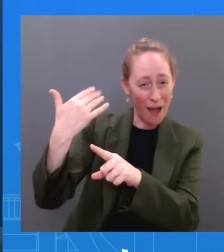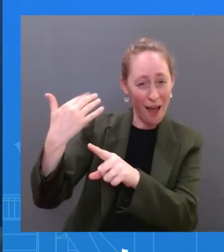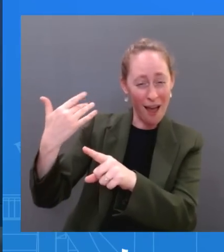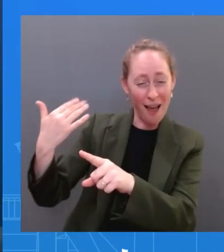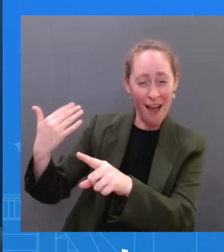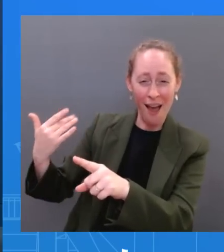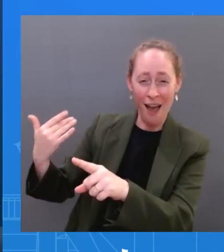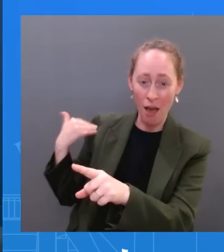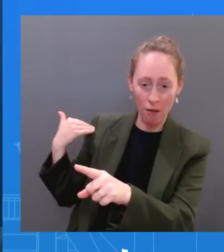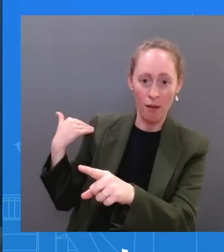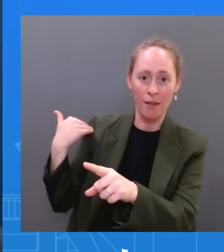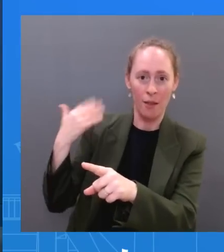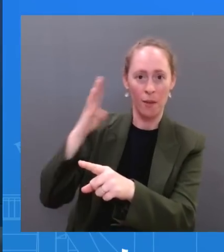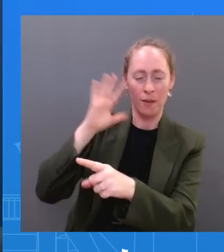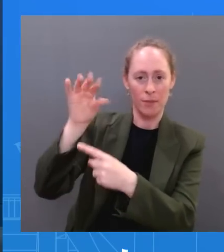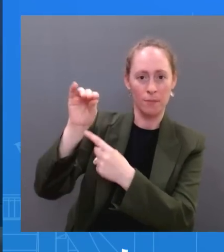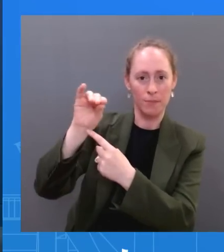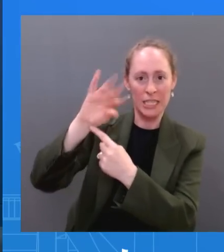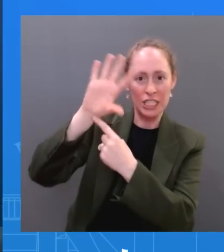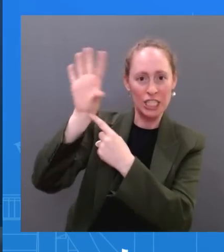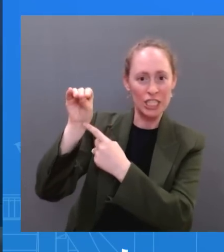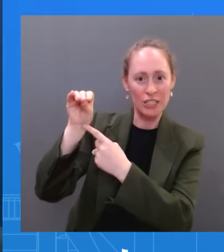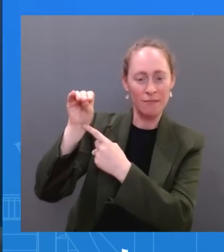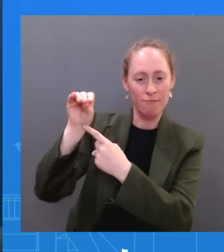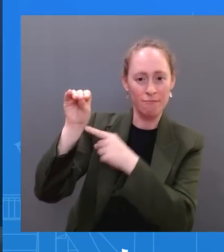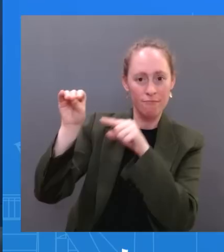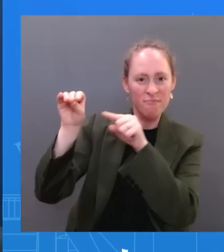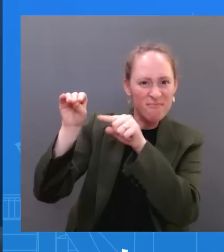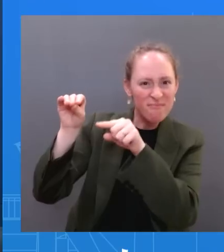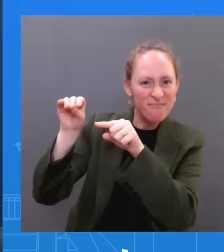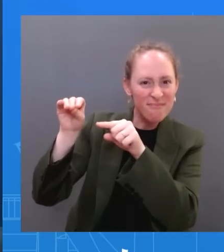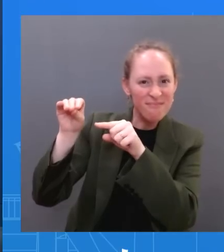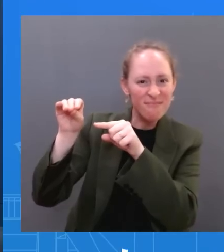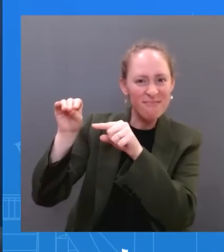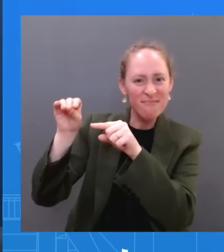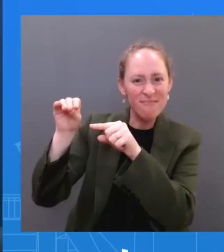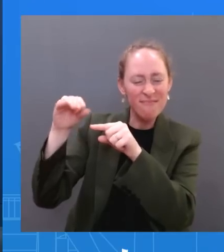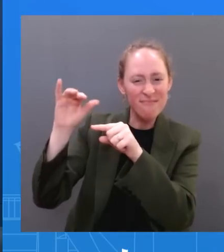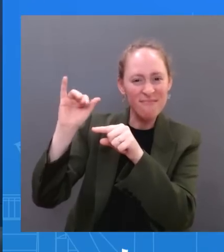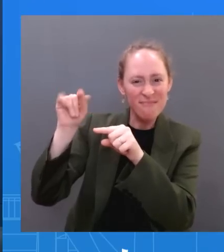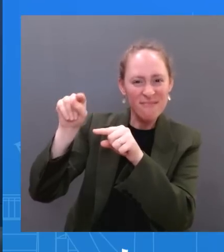some of the biggest open questions about how and why stars form